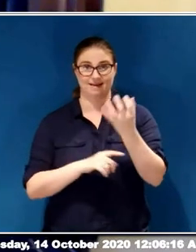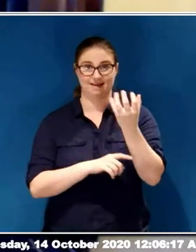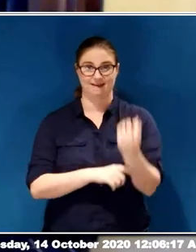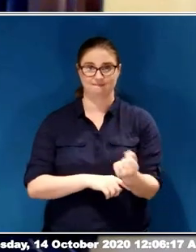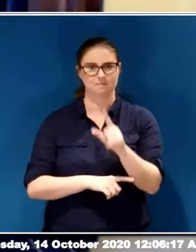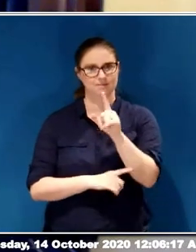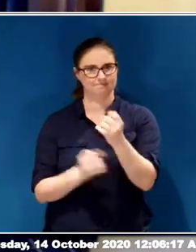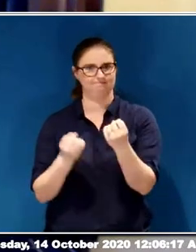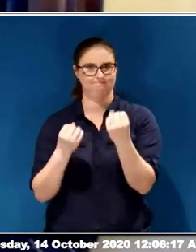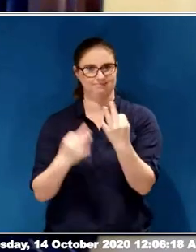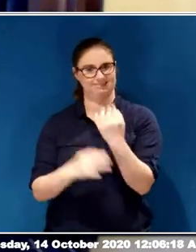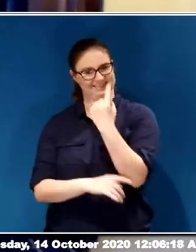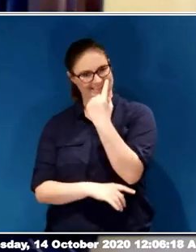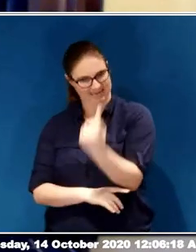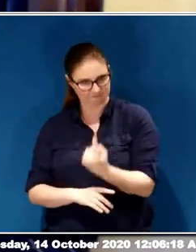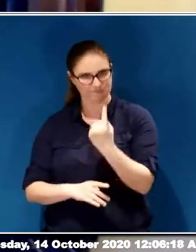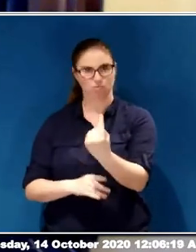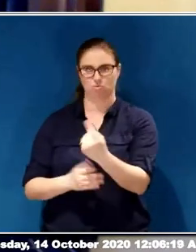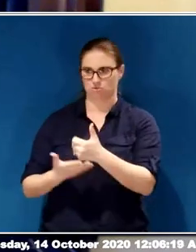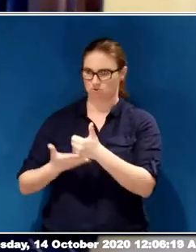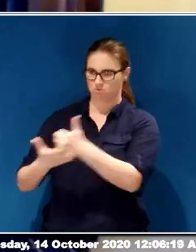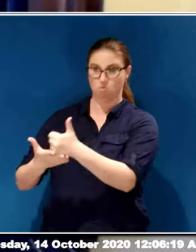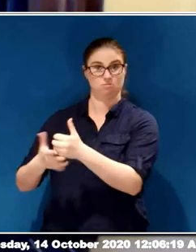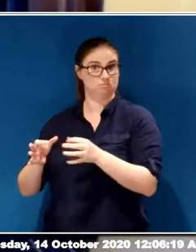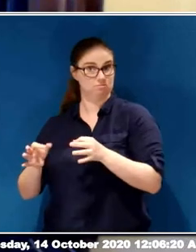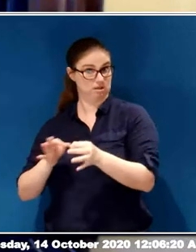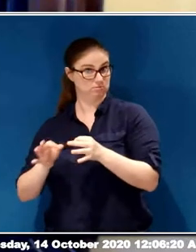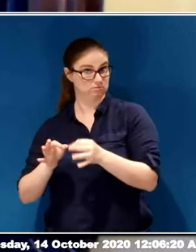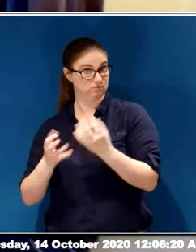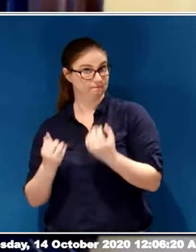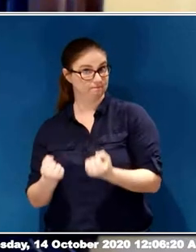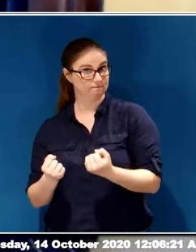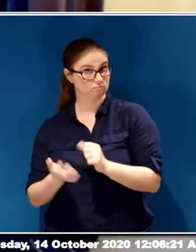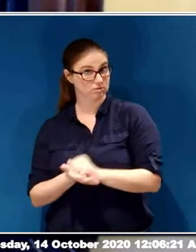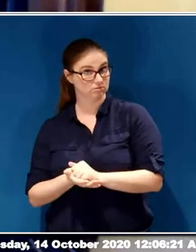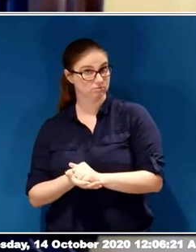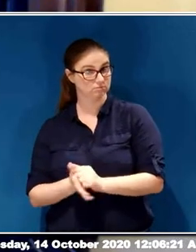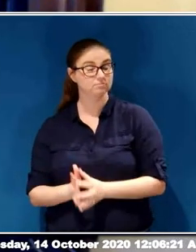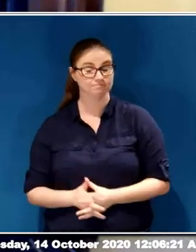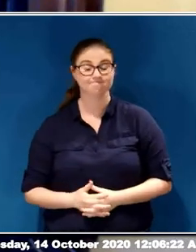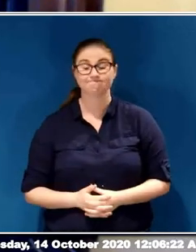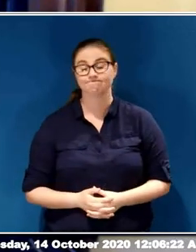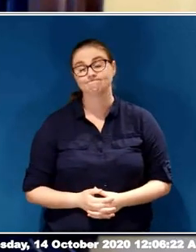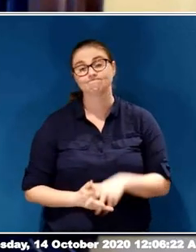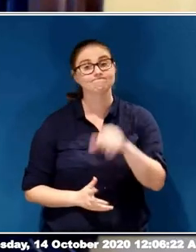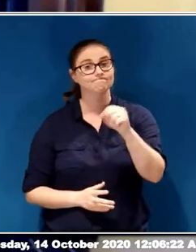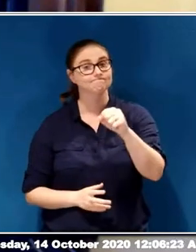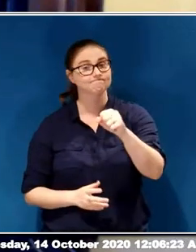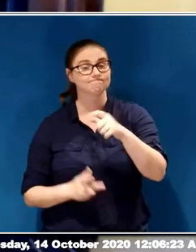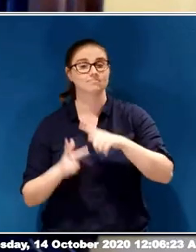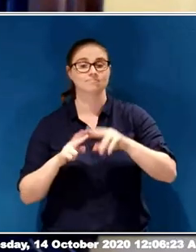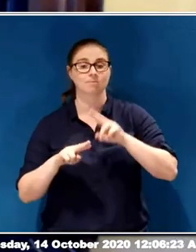If we treat those as discrete and separate from each other, we're never